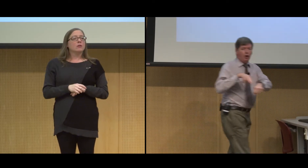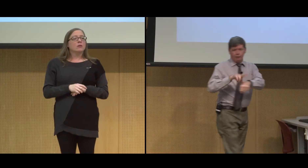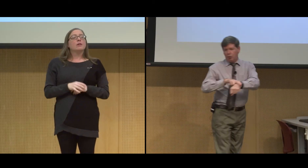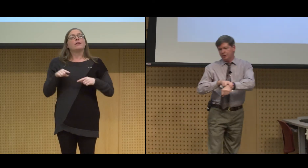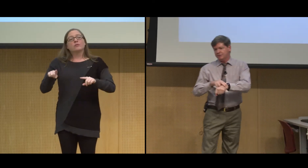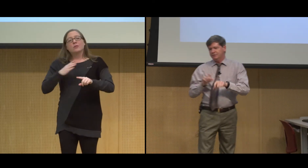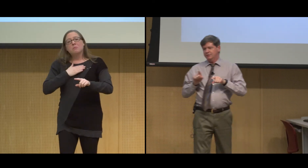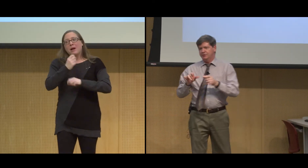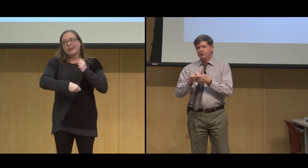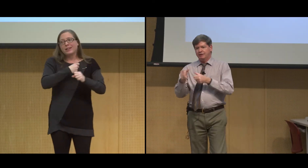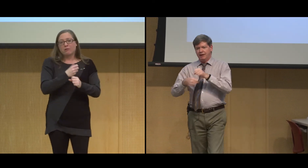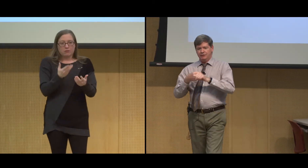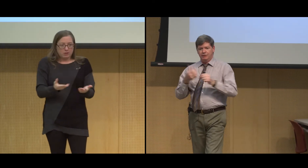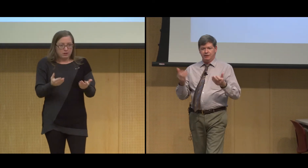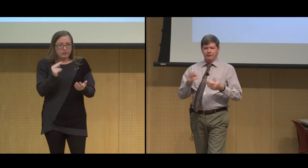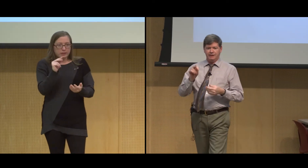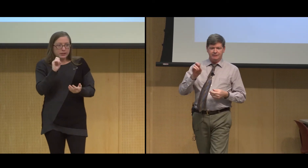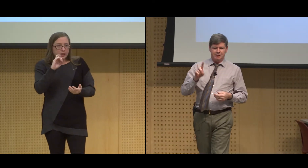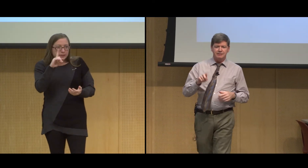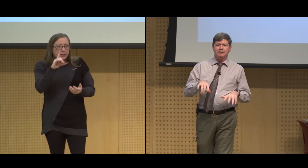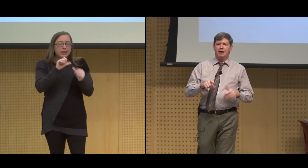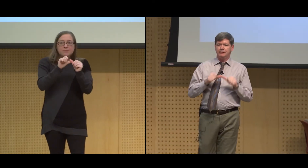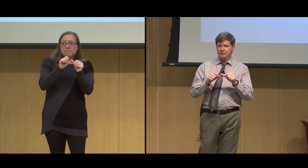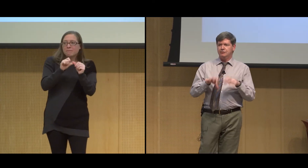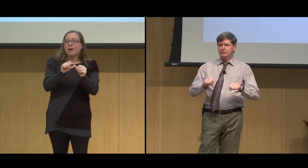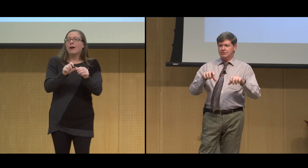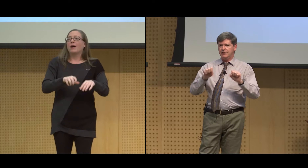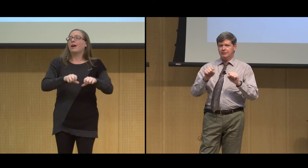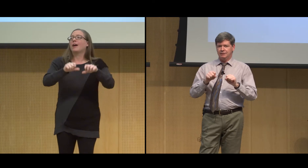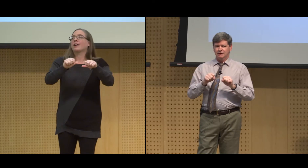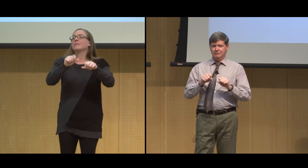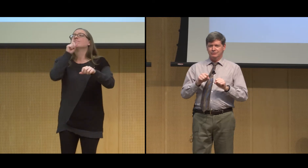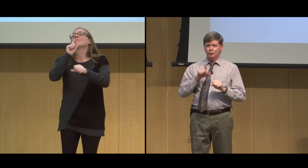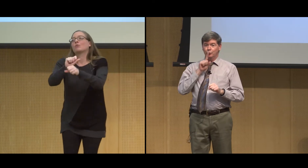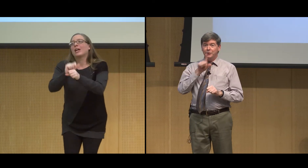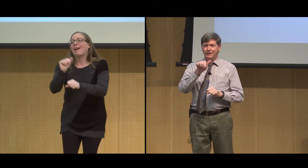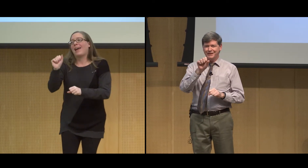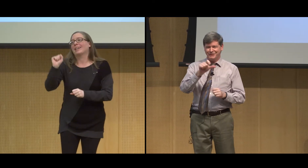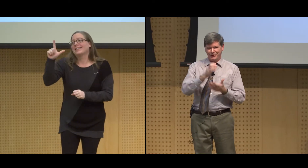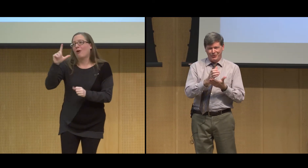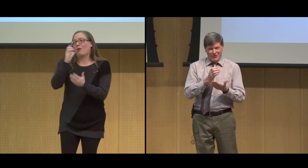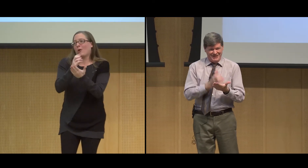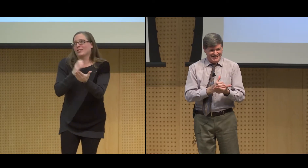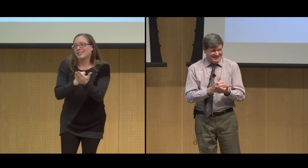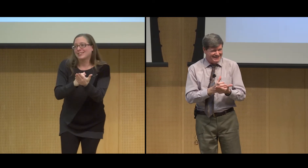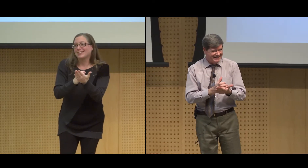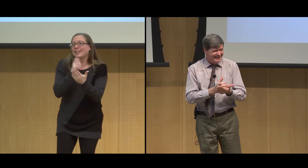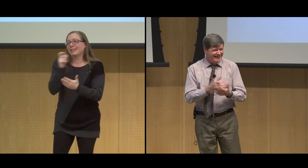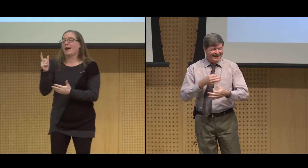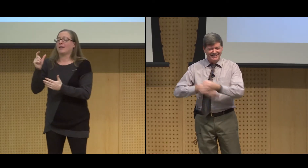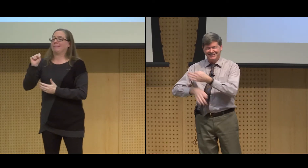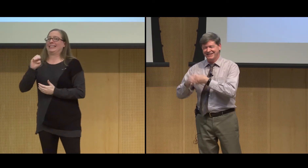And, of course, during that year here at NTID, I continued to take real ASL courses--ha ha!--